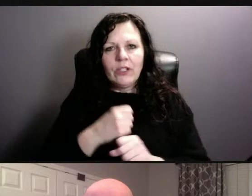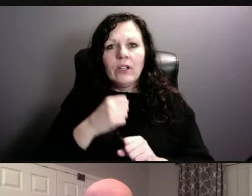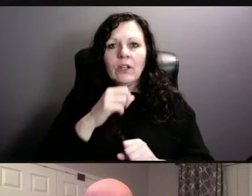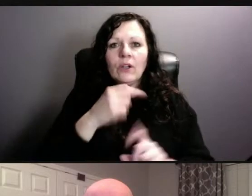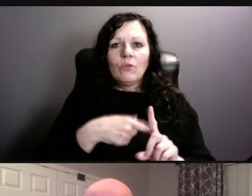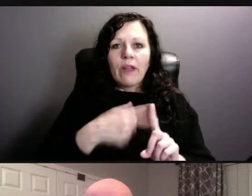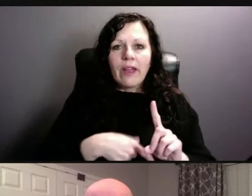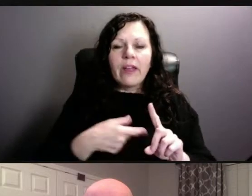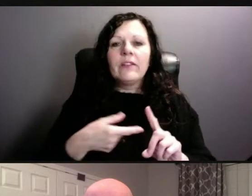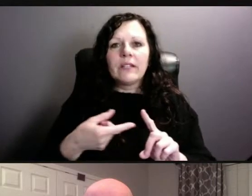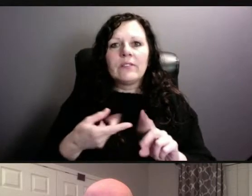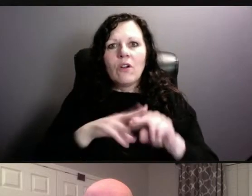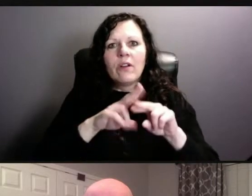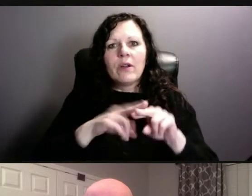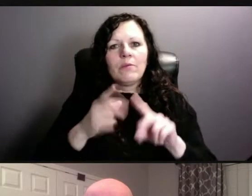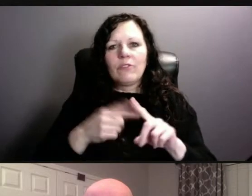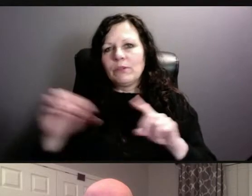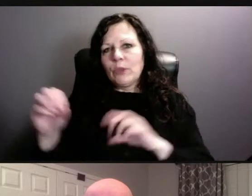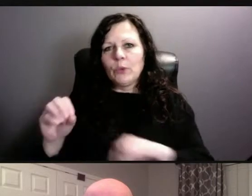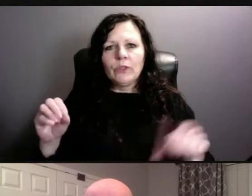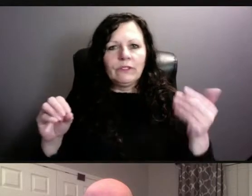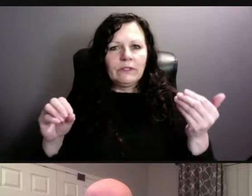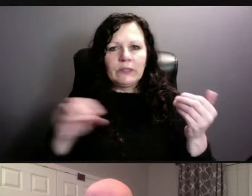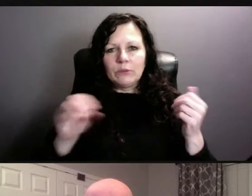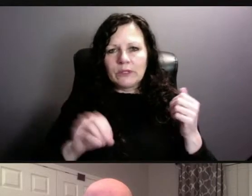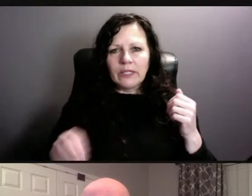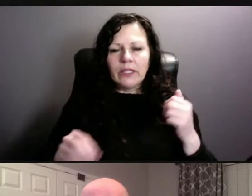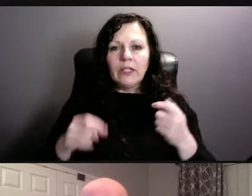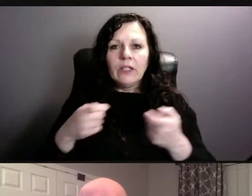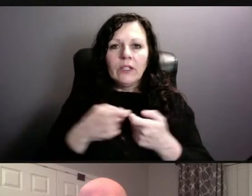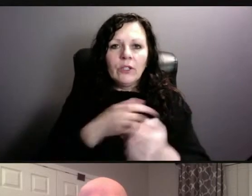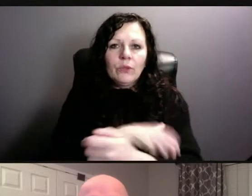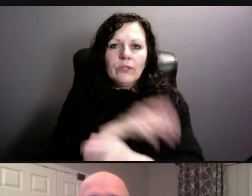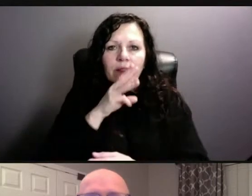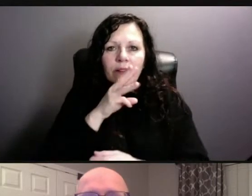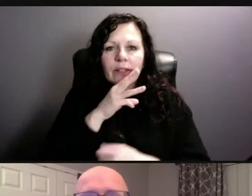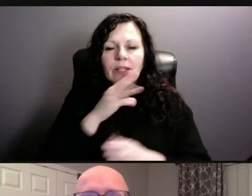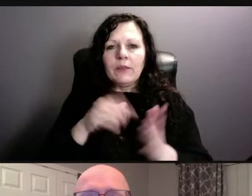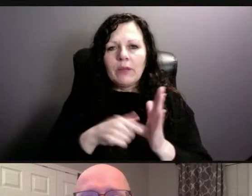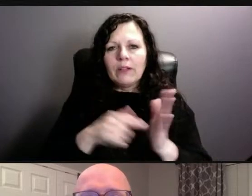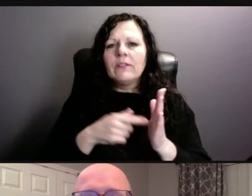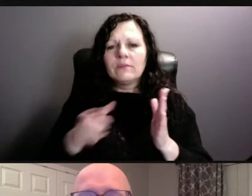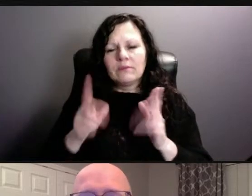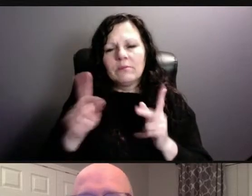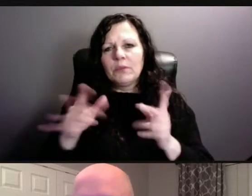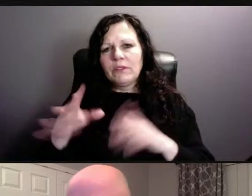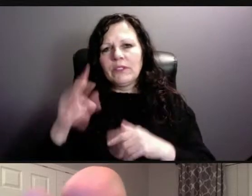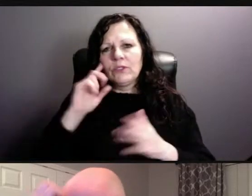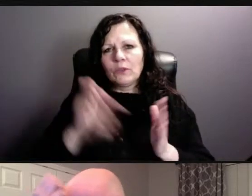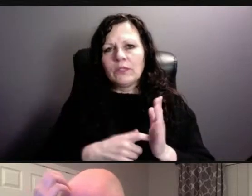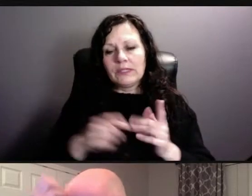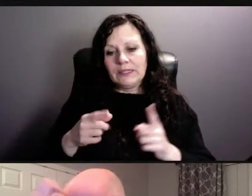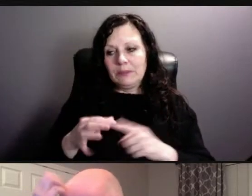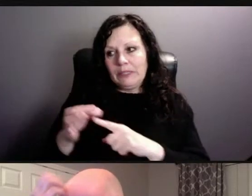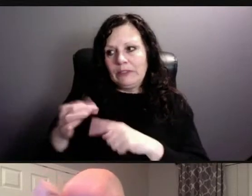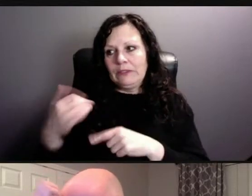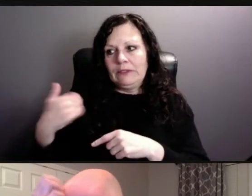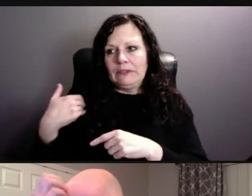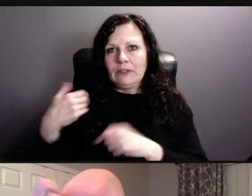GOING INTO A RECESSION.